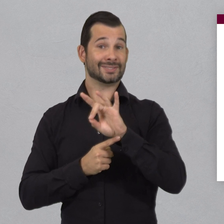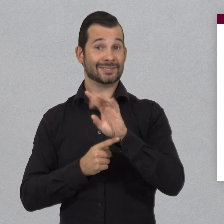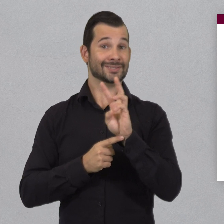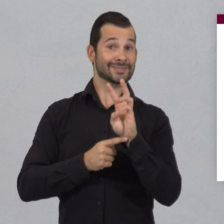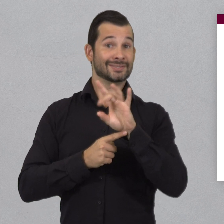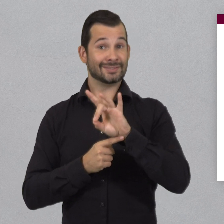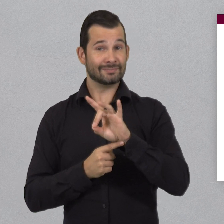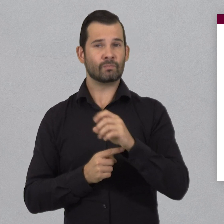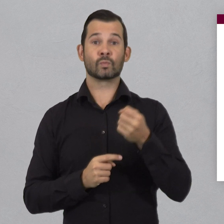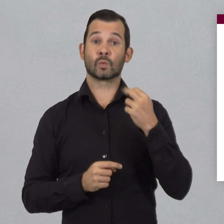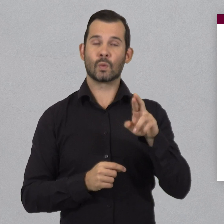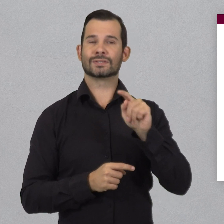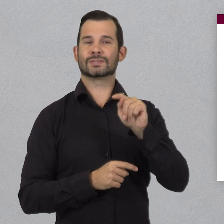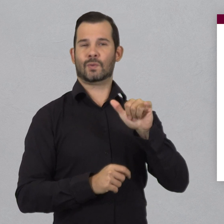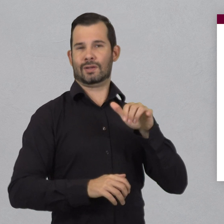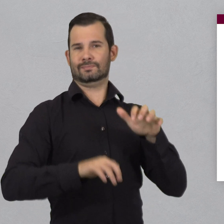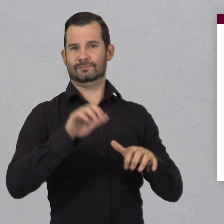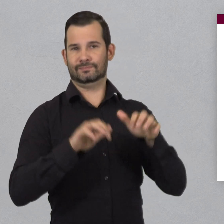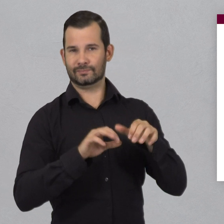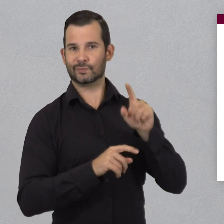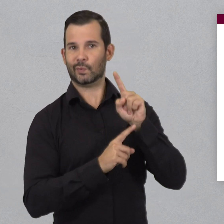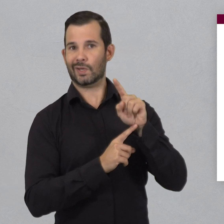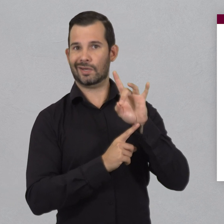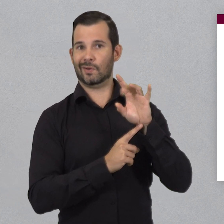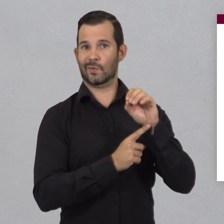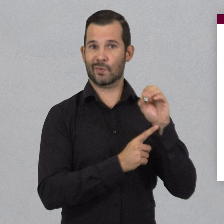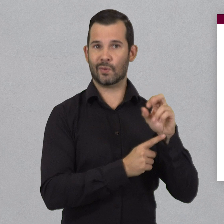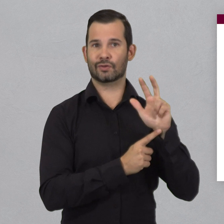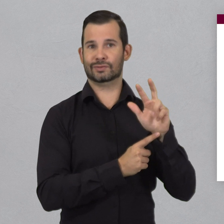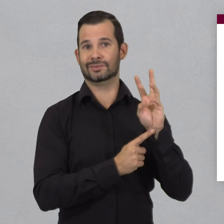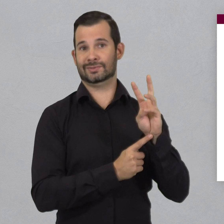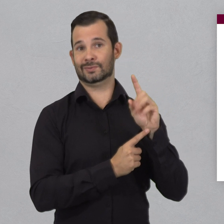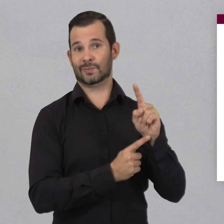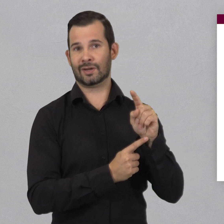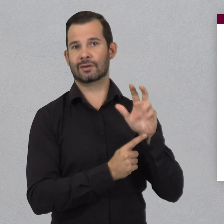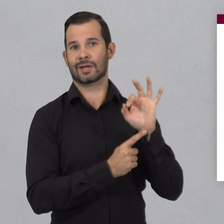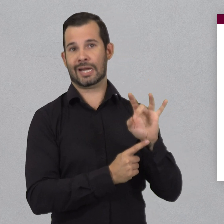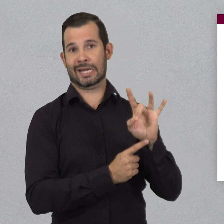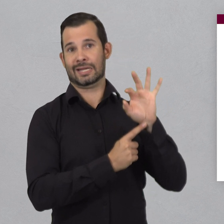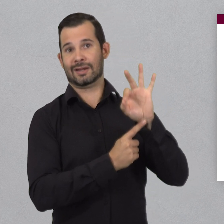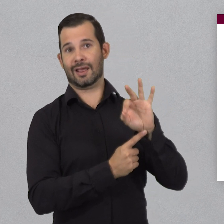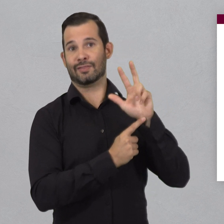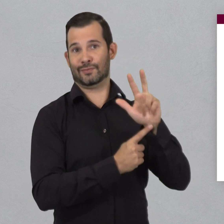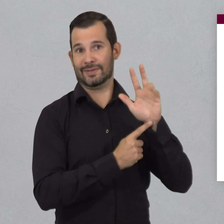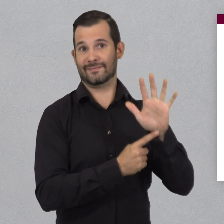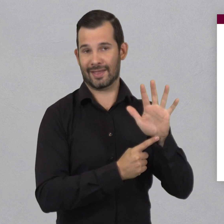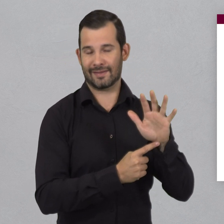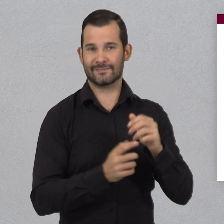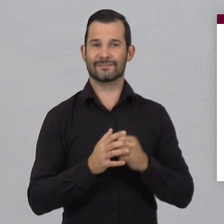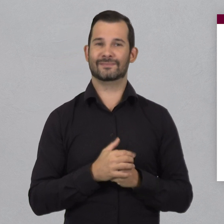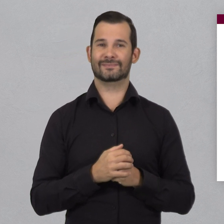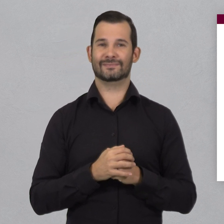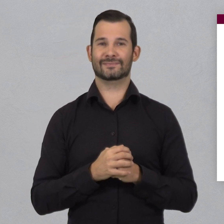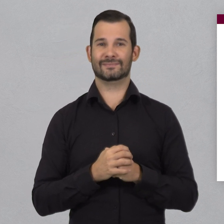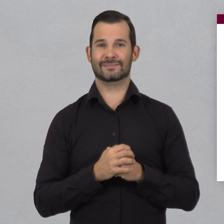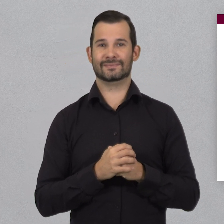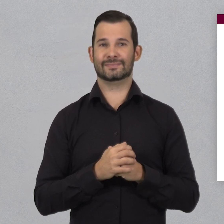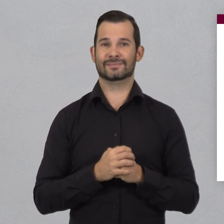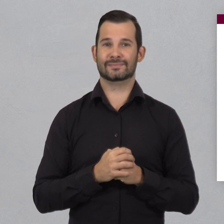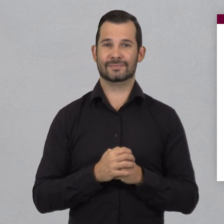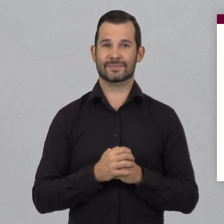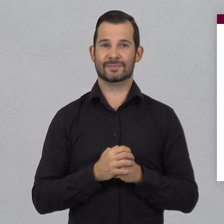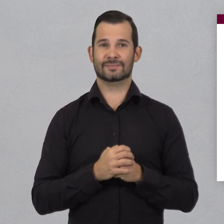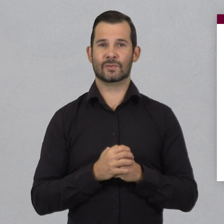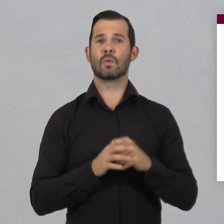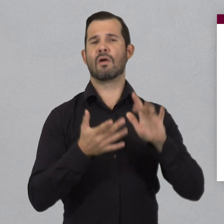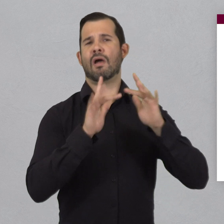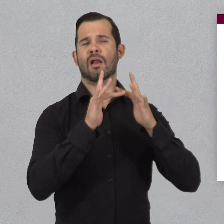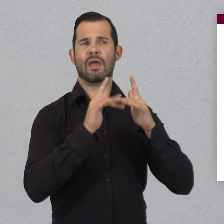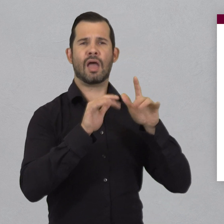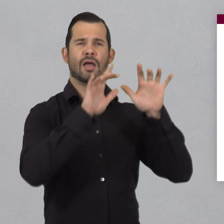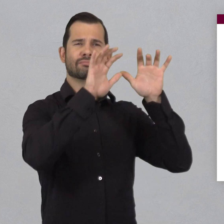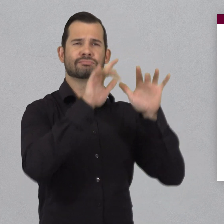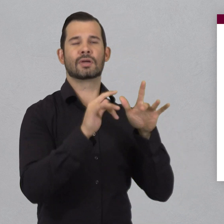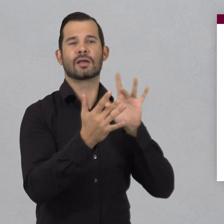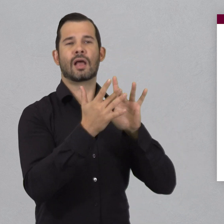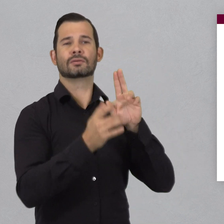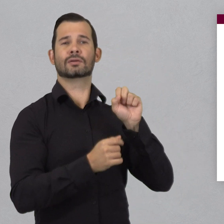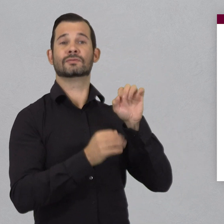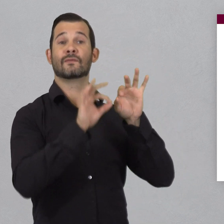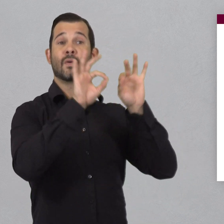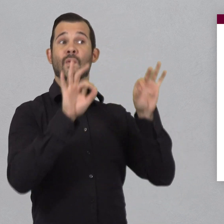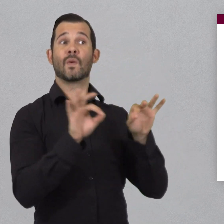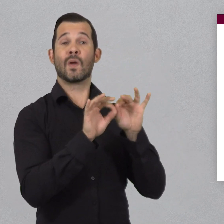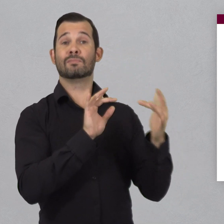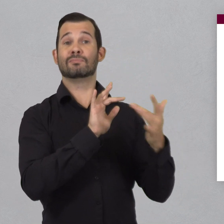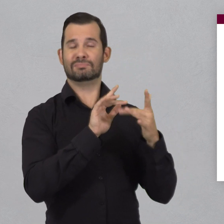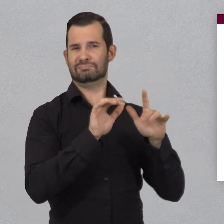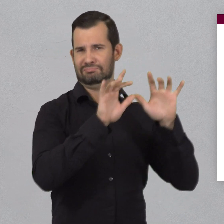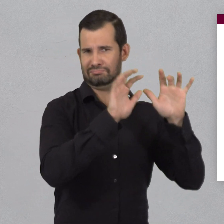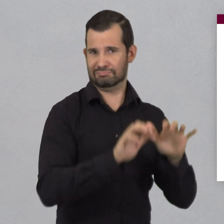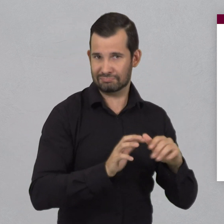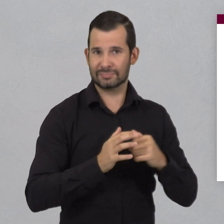or 1-800-361-8935 (TTY) · Online using the Contact Us form